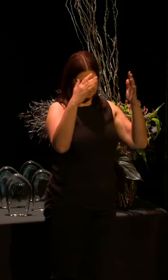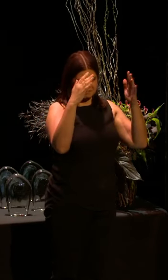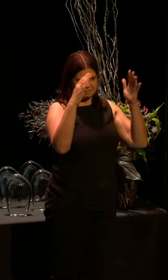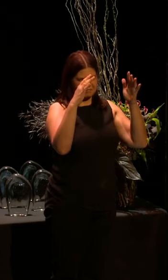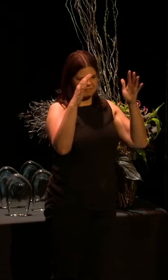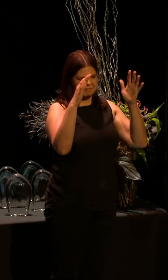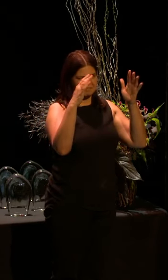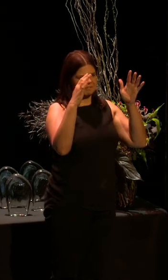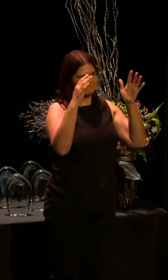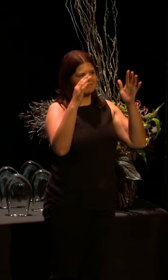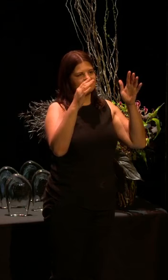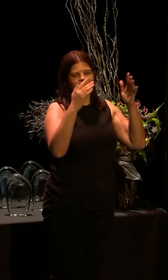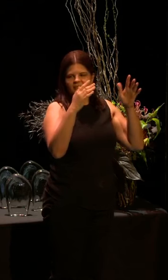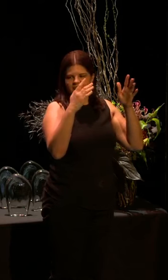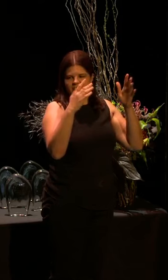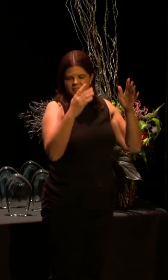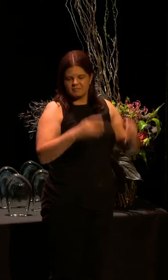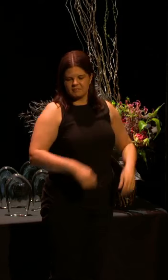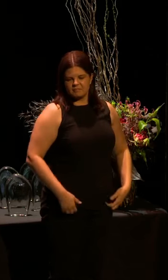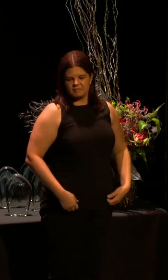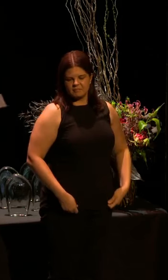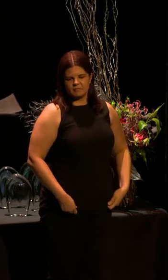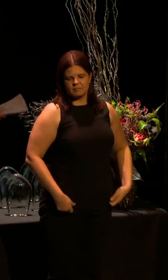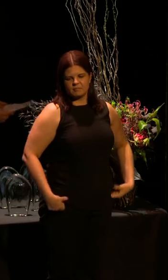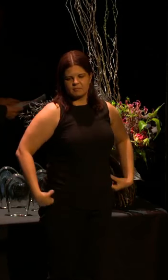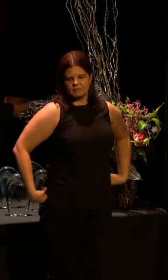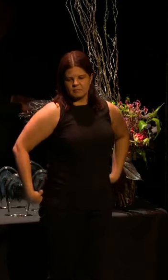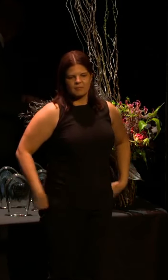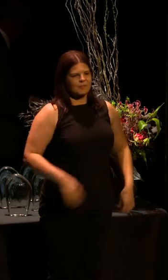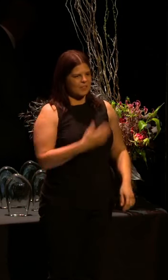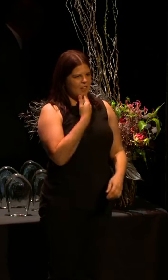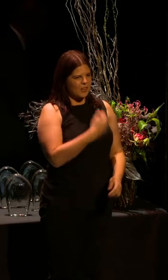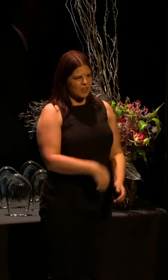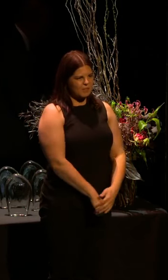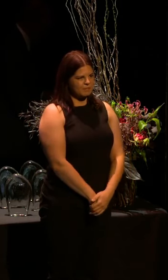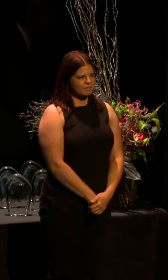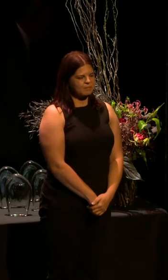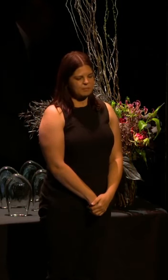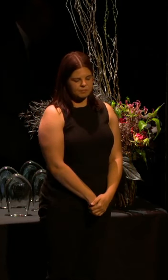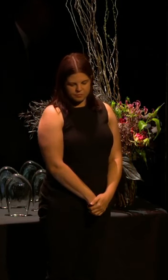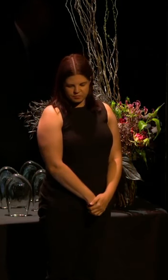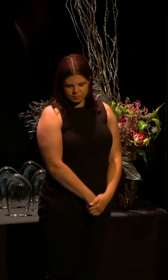Thanks, Adrian.